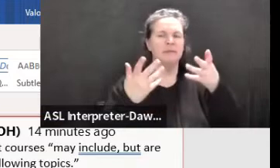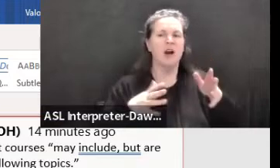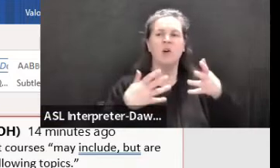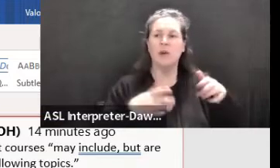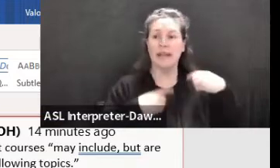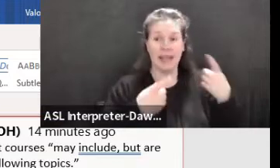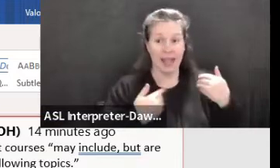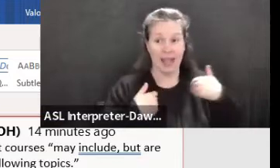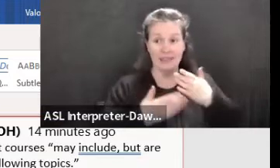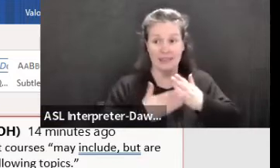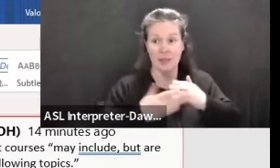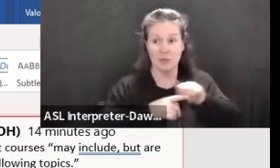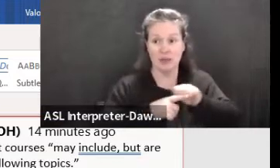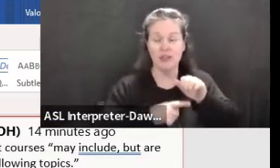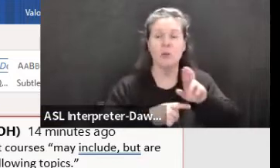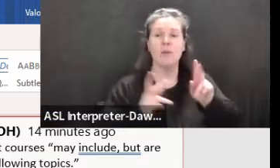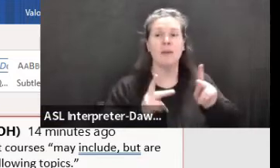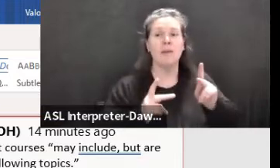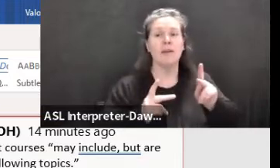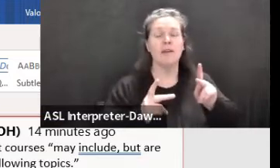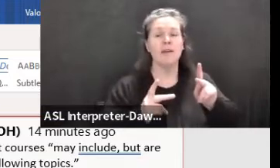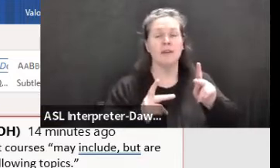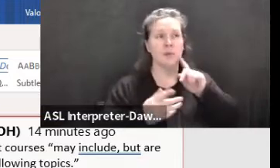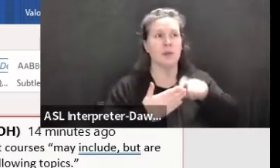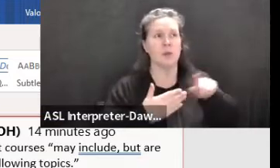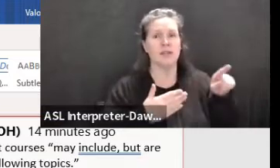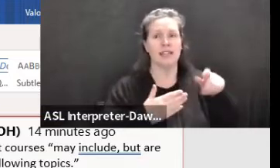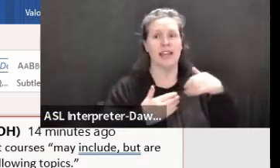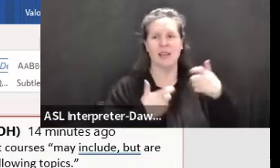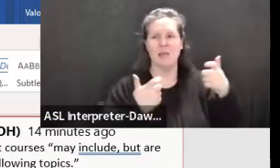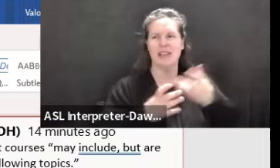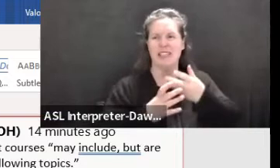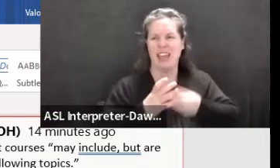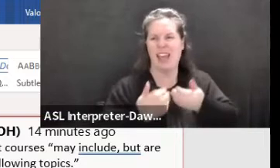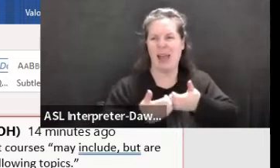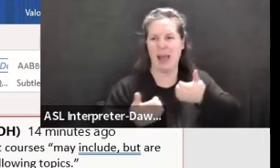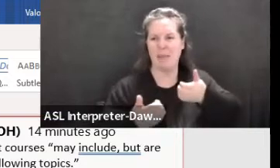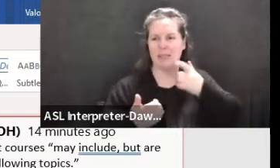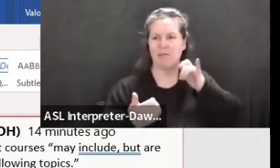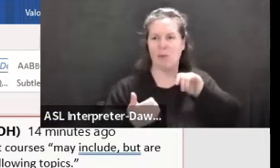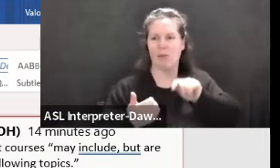Those were the ones that we found people had the biggest gaps in, and that we're really going to allow us